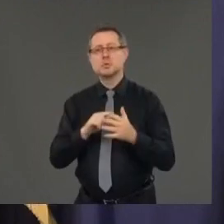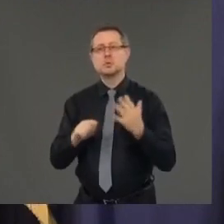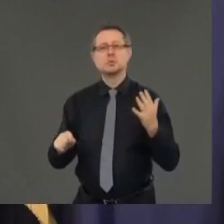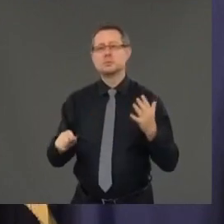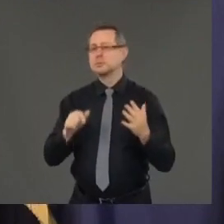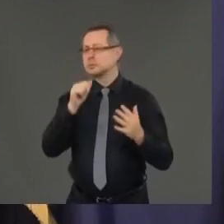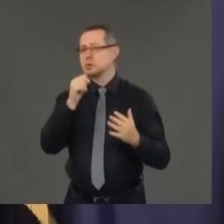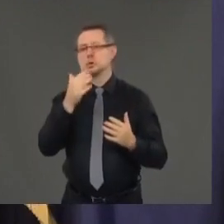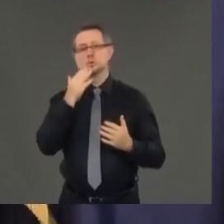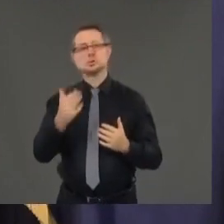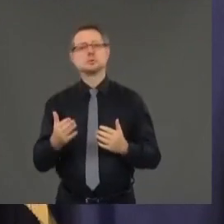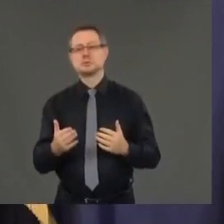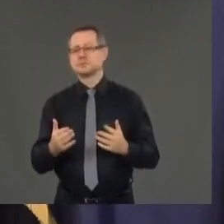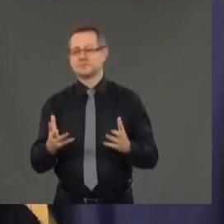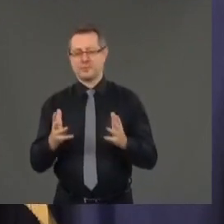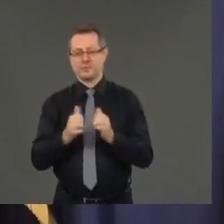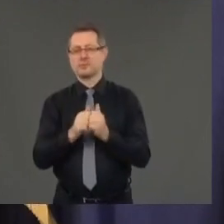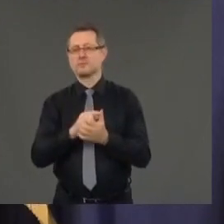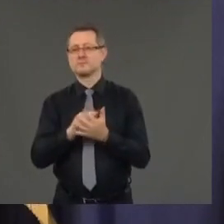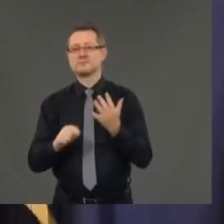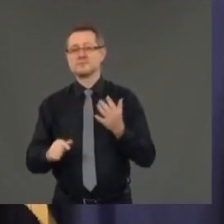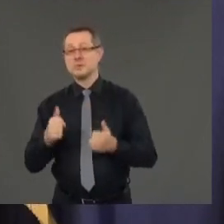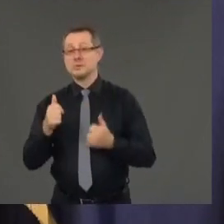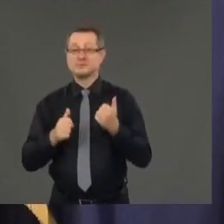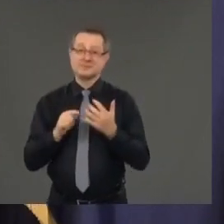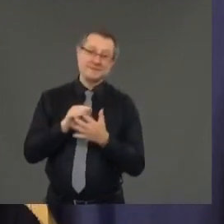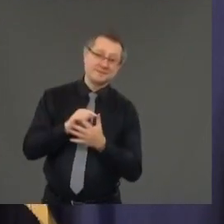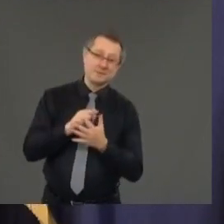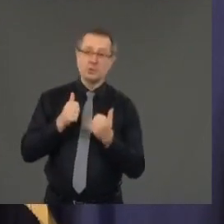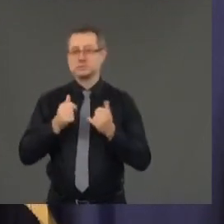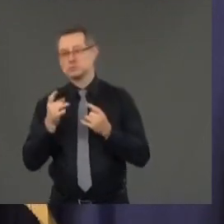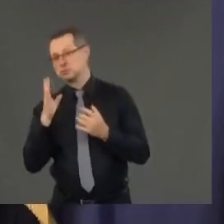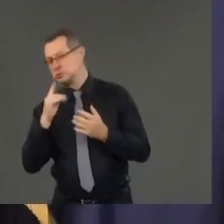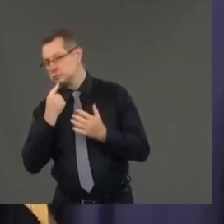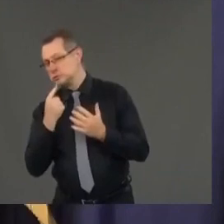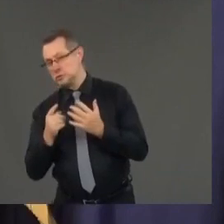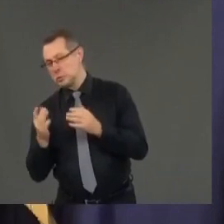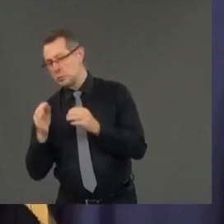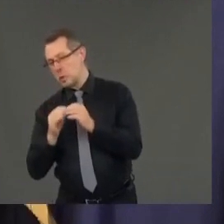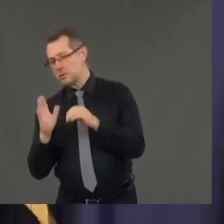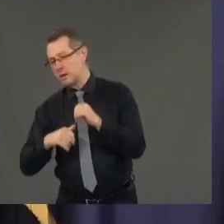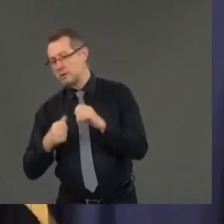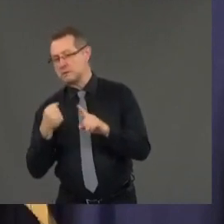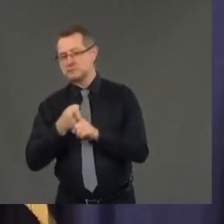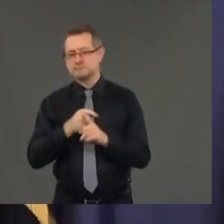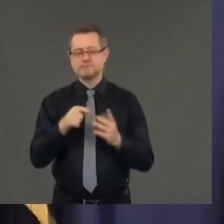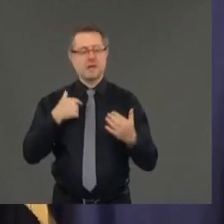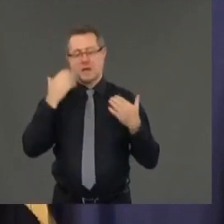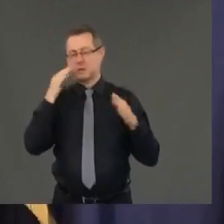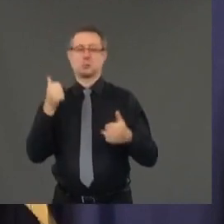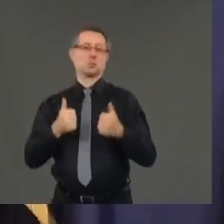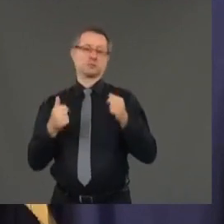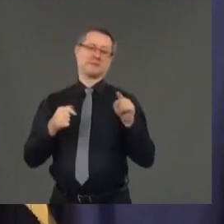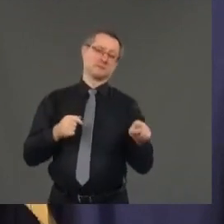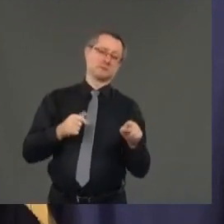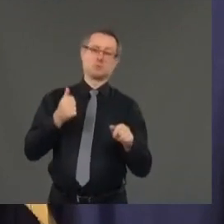TIME. AND IT IS NOT A GOOD COMBINATION OF ELEMENTS.